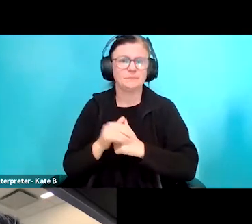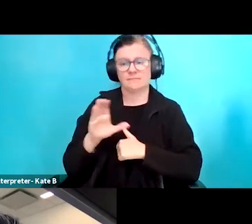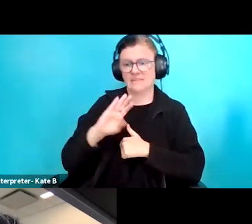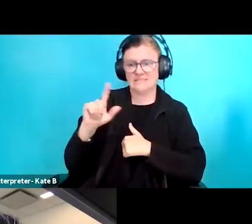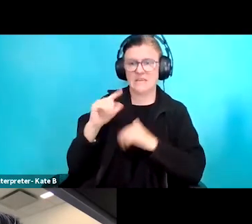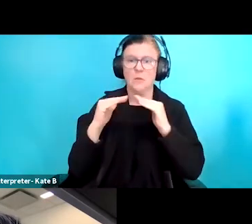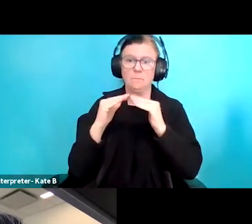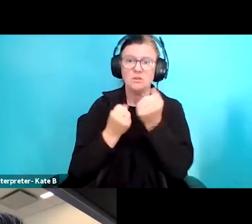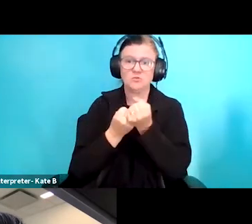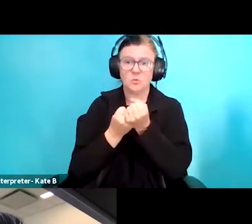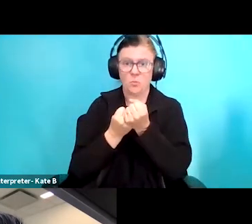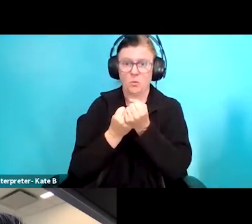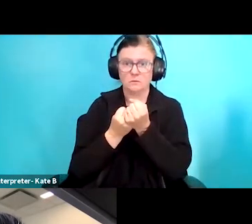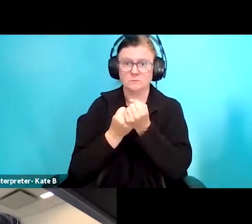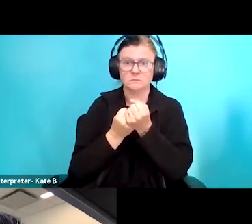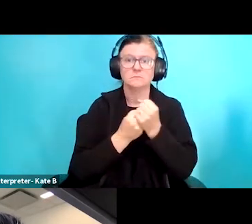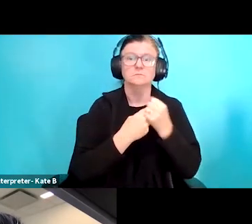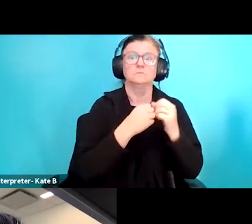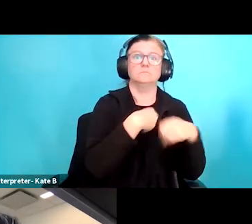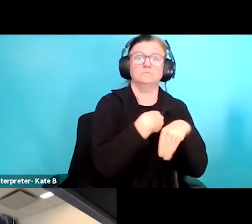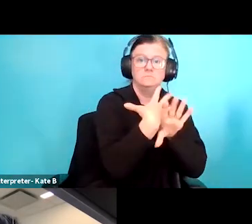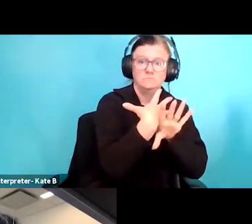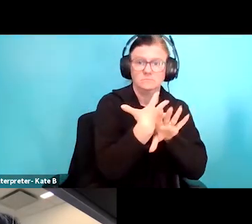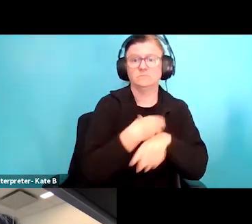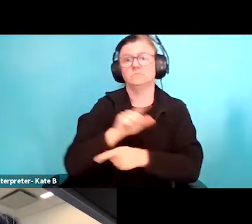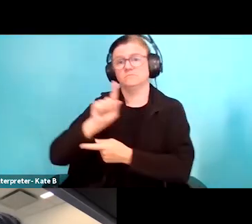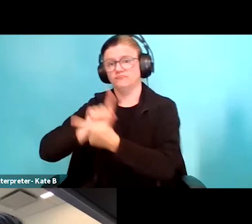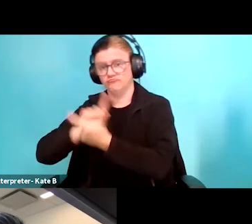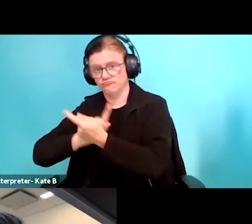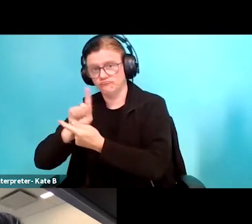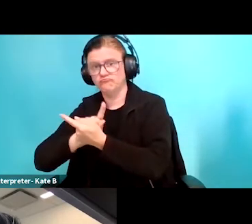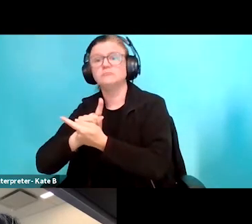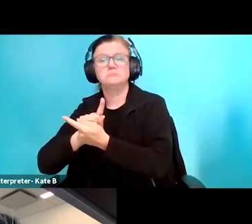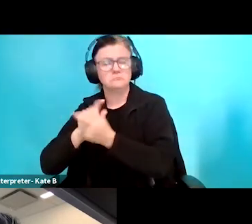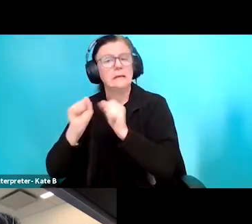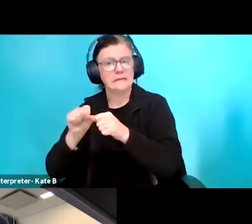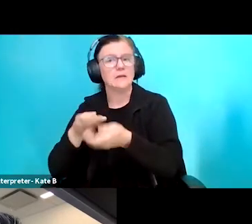models both in person and virtual can play an important role in that regard. Next slide please.